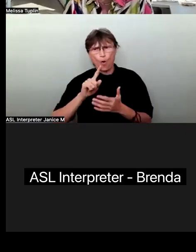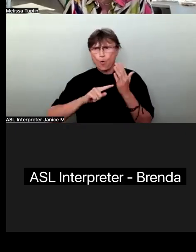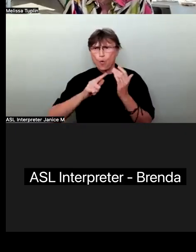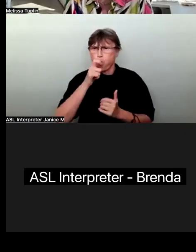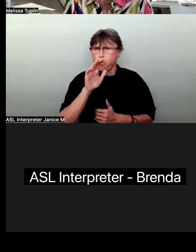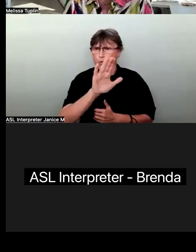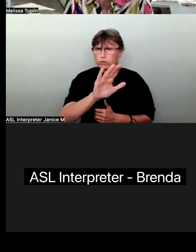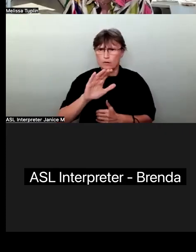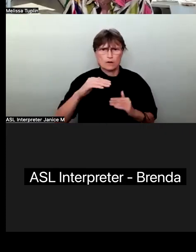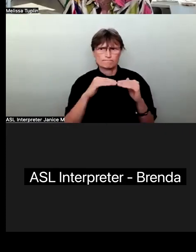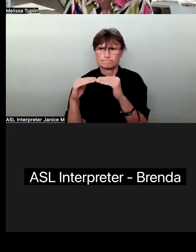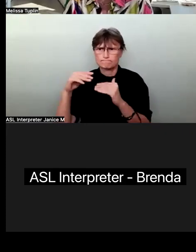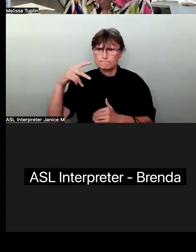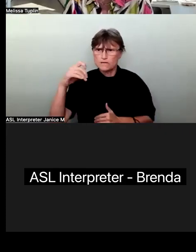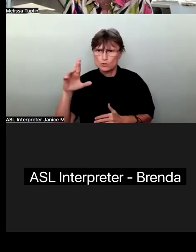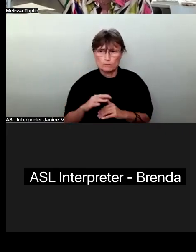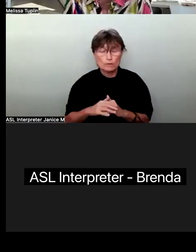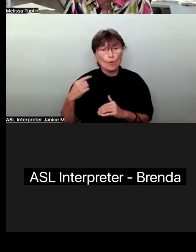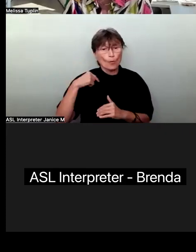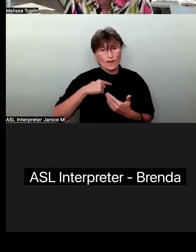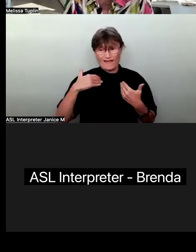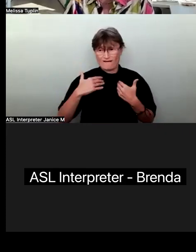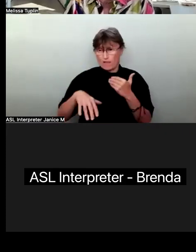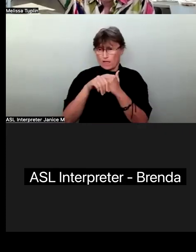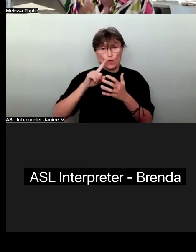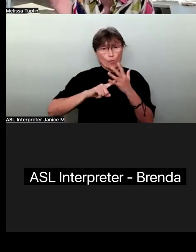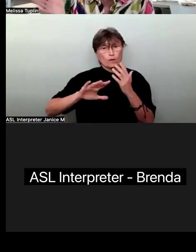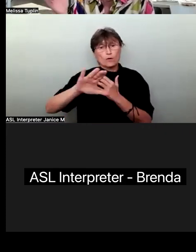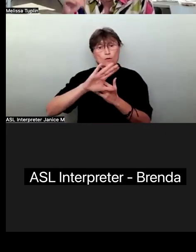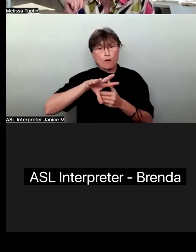where you can speak in more detail about your programming. So here we